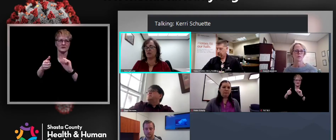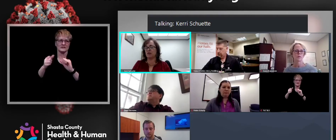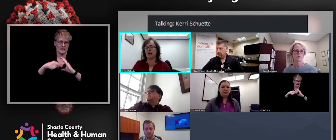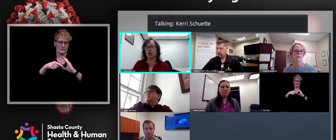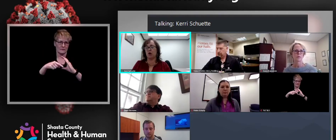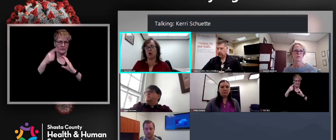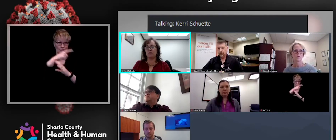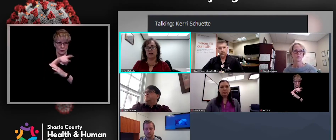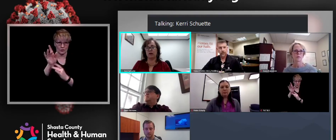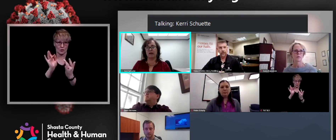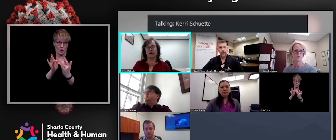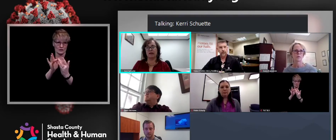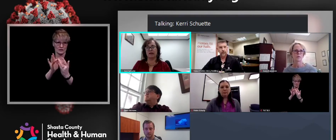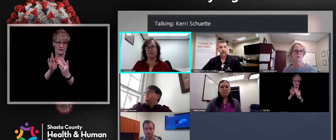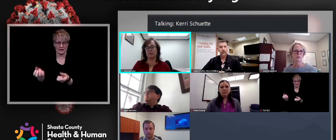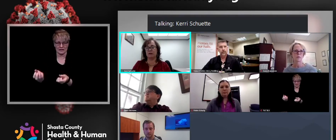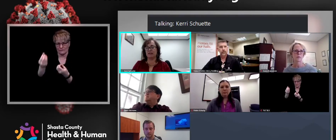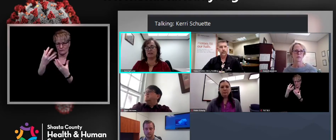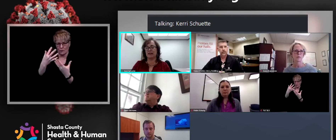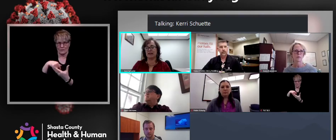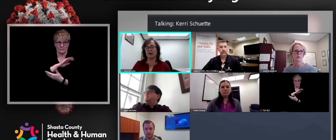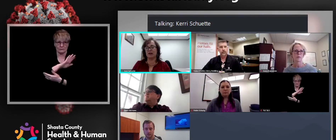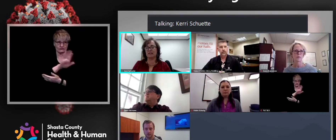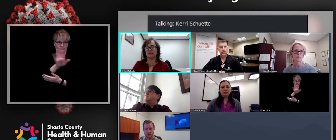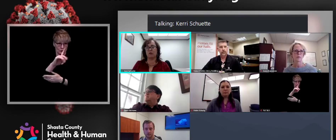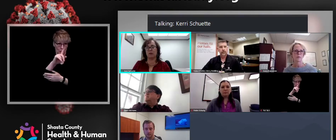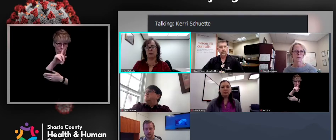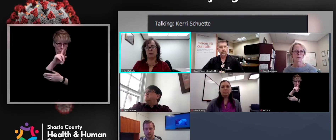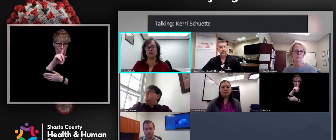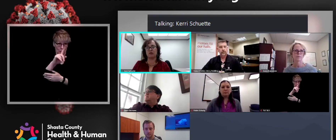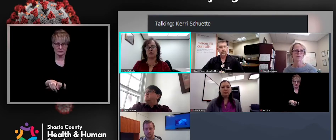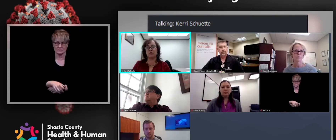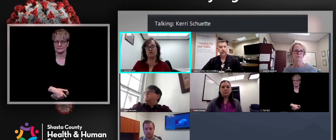town hall meeting. We get a lot of email into that inbox, and that will help us make sure that we do